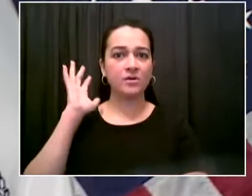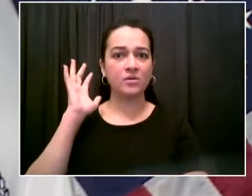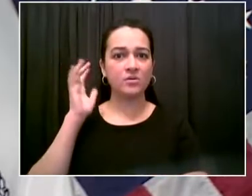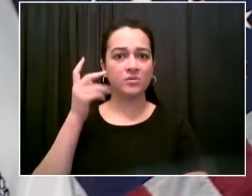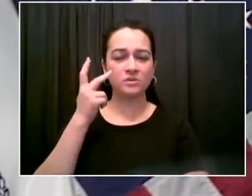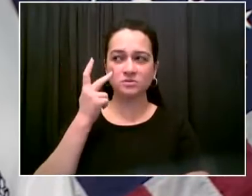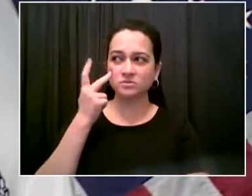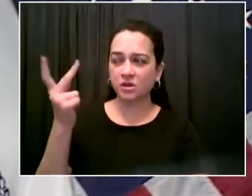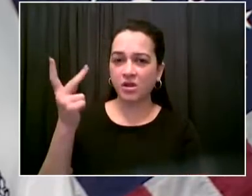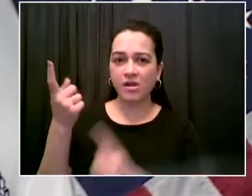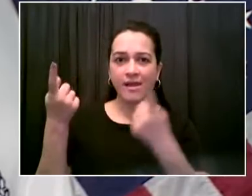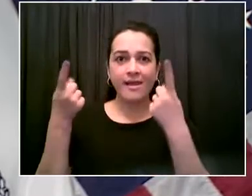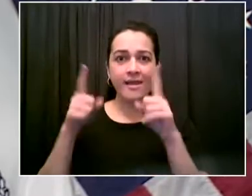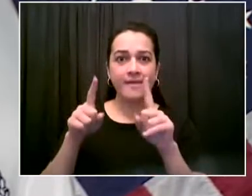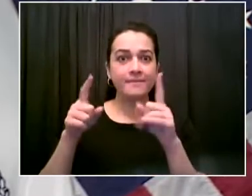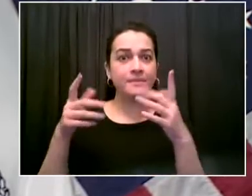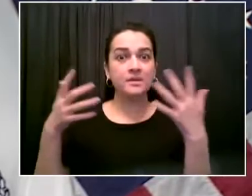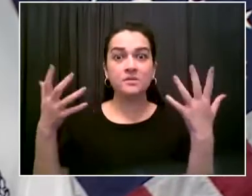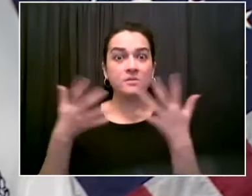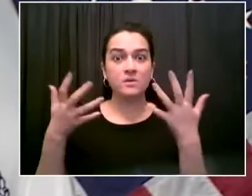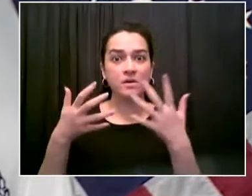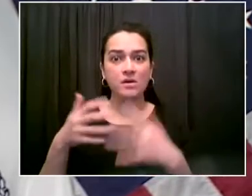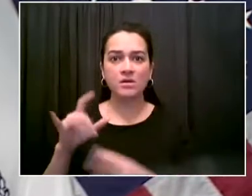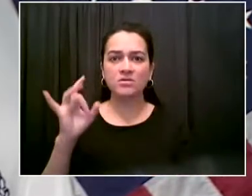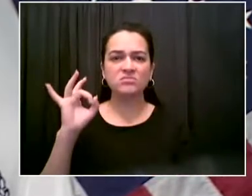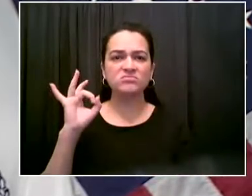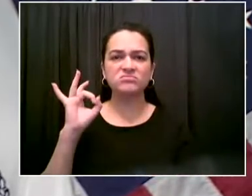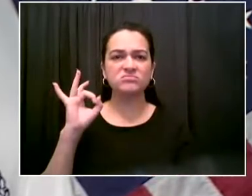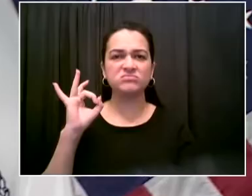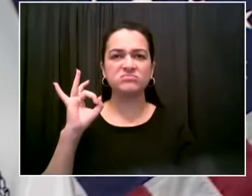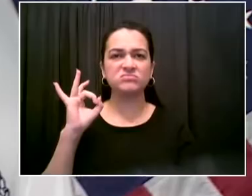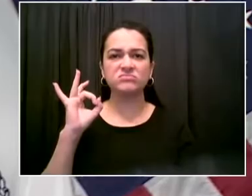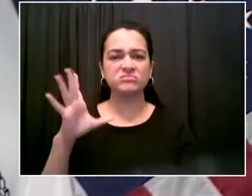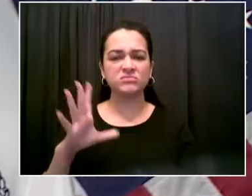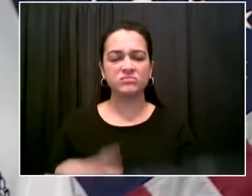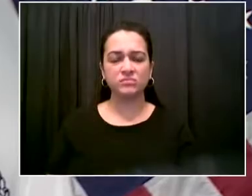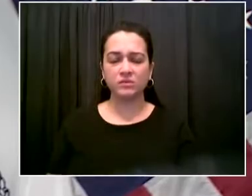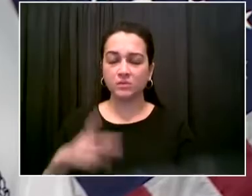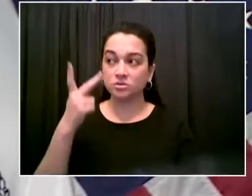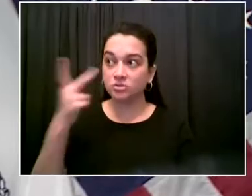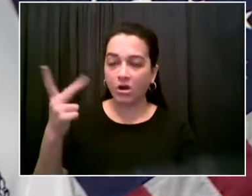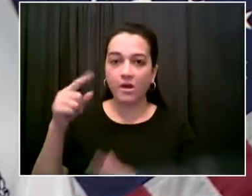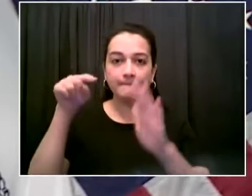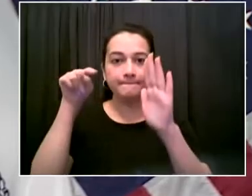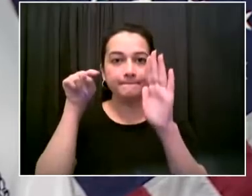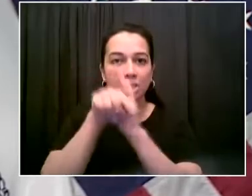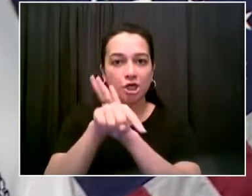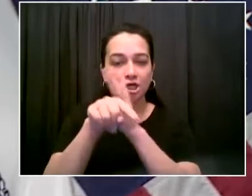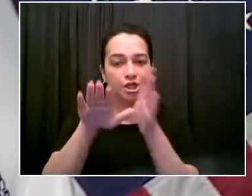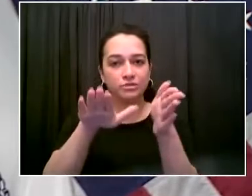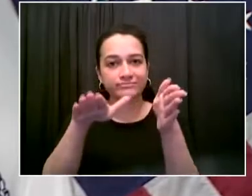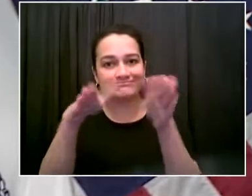WITNESSED THE MURDER, WE ALL WITNESSED THE MURDER, EVERY SINGLE ONE OF